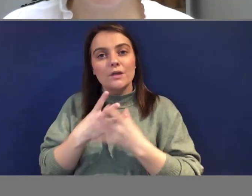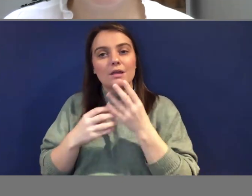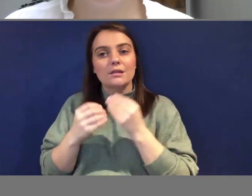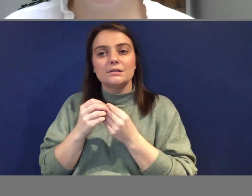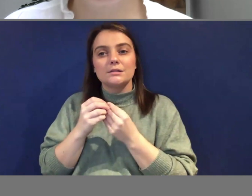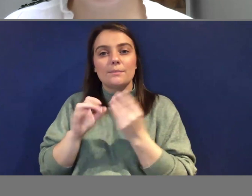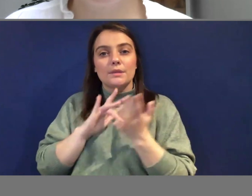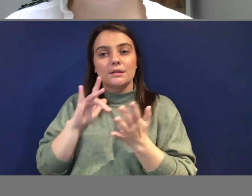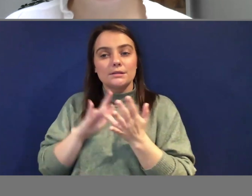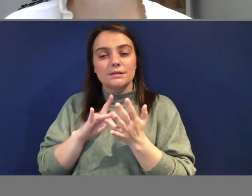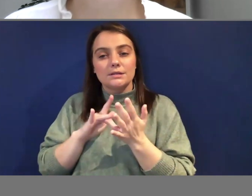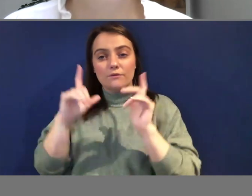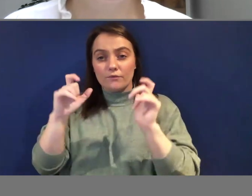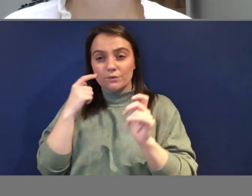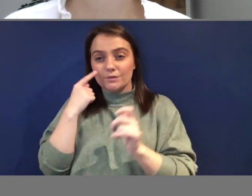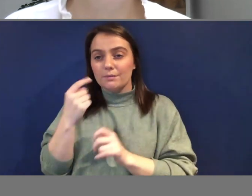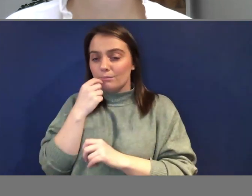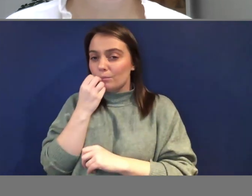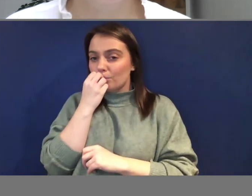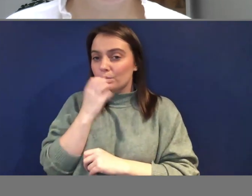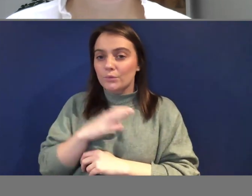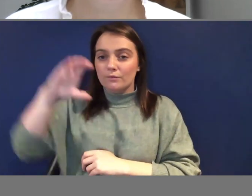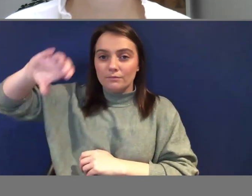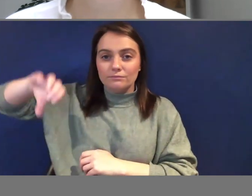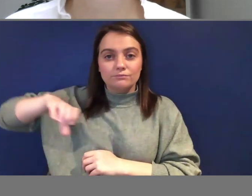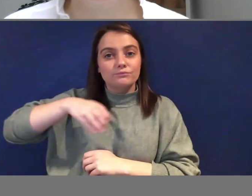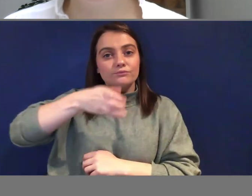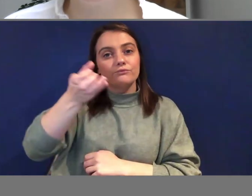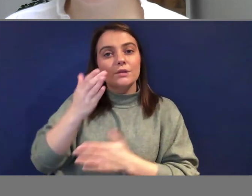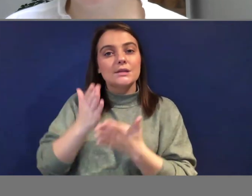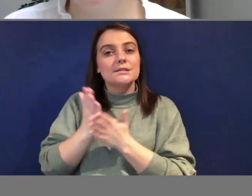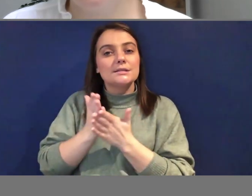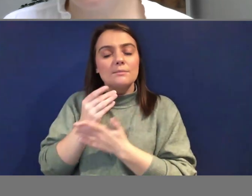photo shows a really beautifully profiled timber handrail which is just be a lovely thing to touch